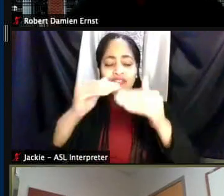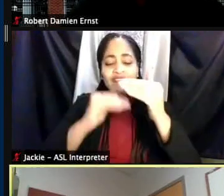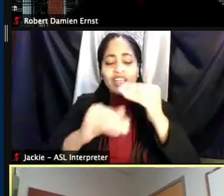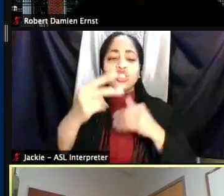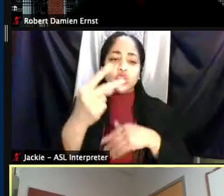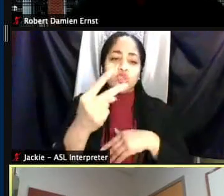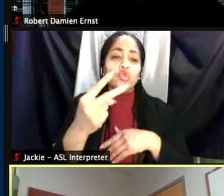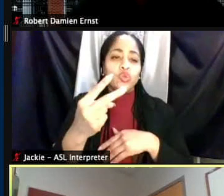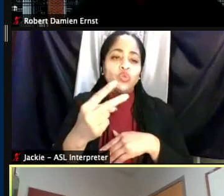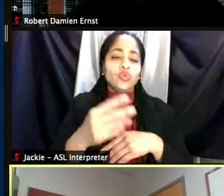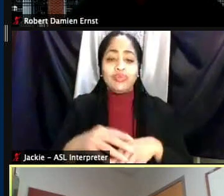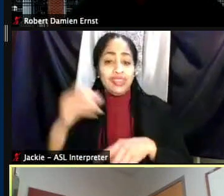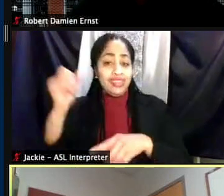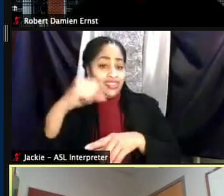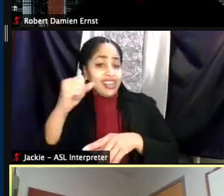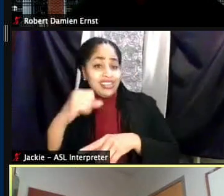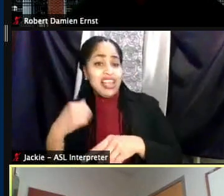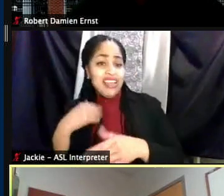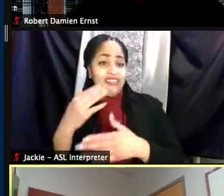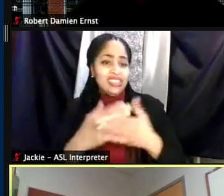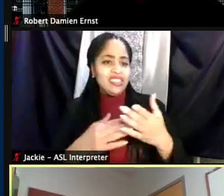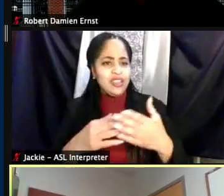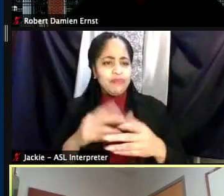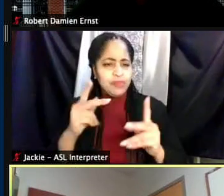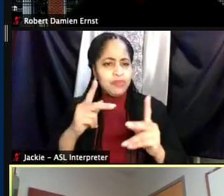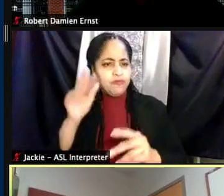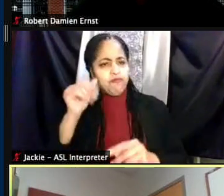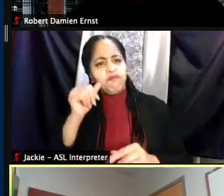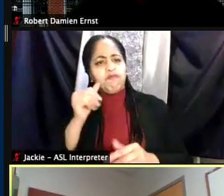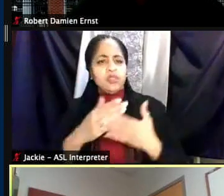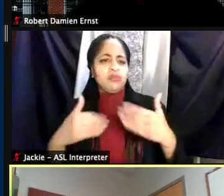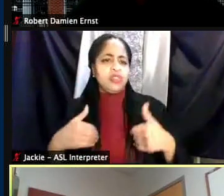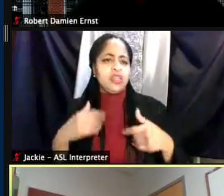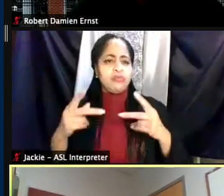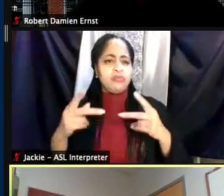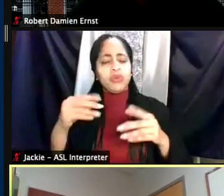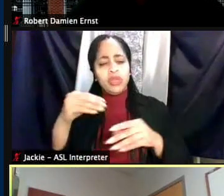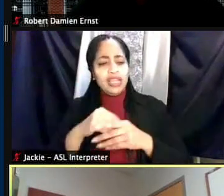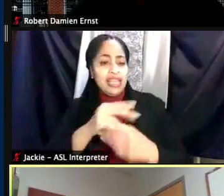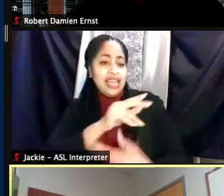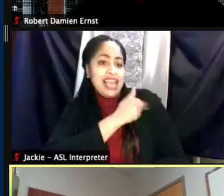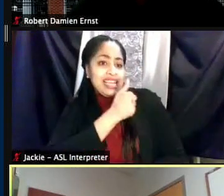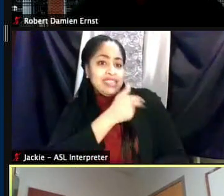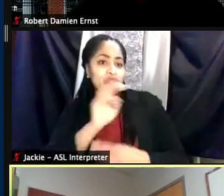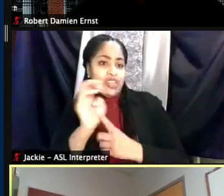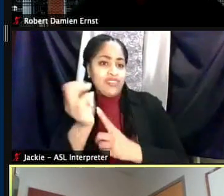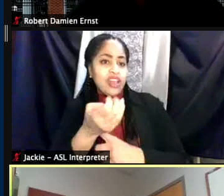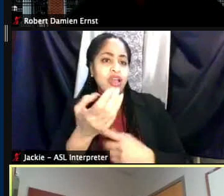Yeah, there has been some consternation about some young folks in the hospital setting, right? Hospital personnel.